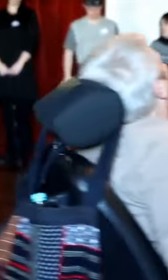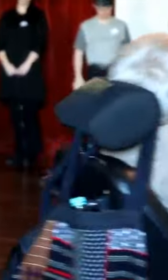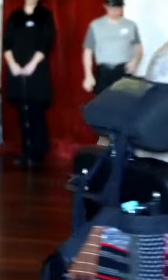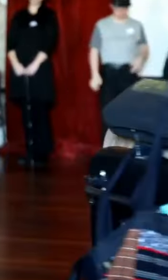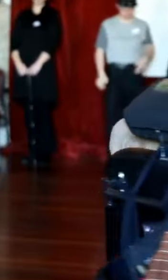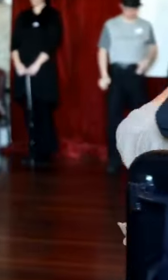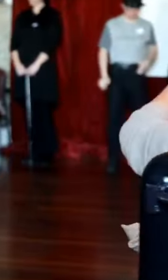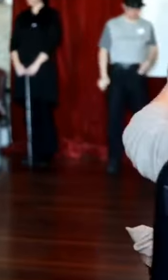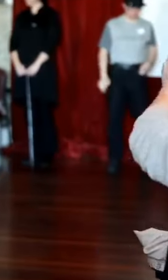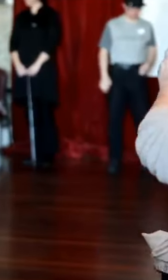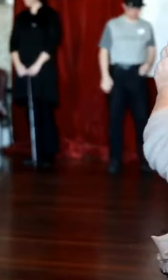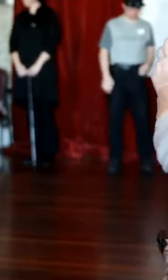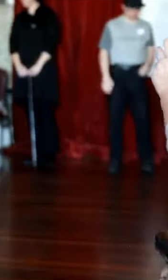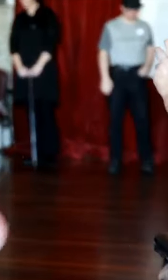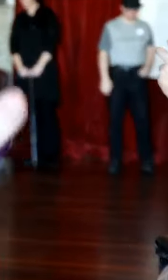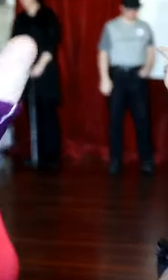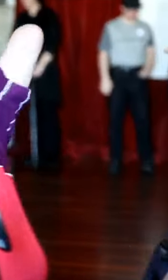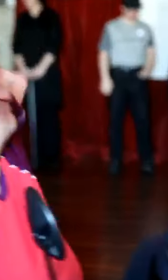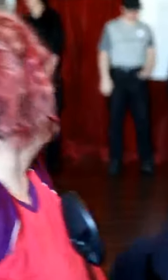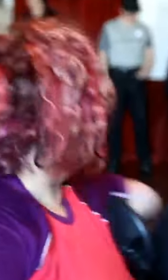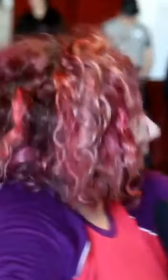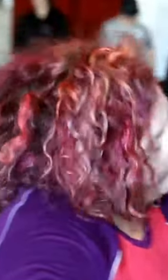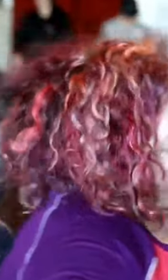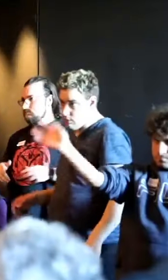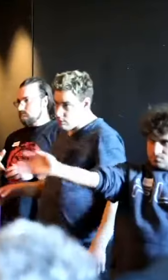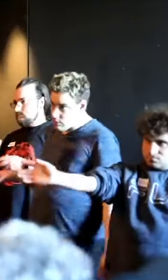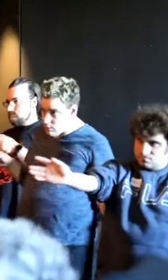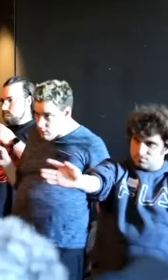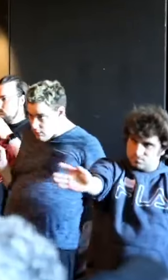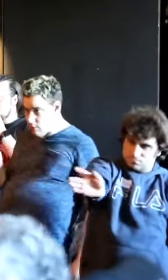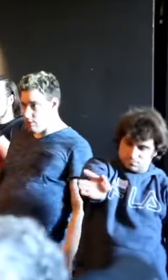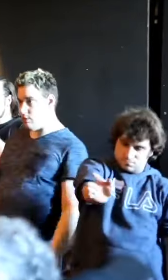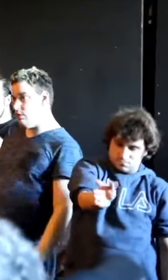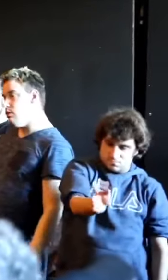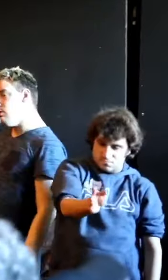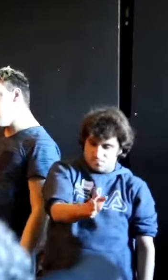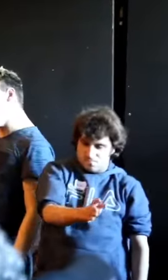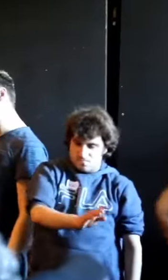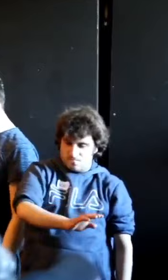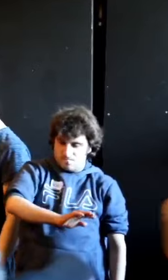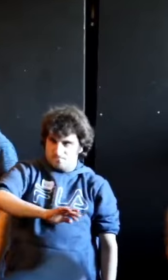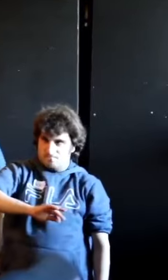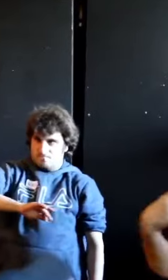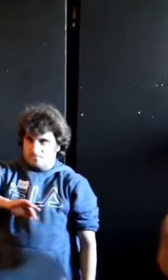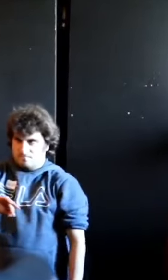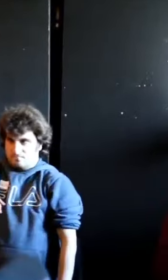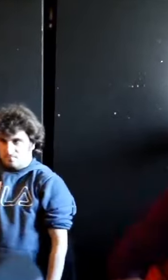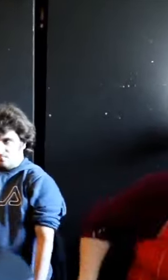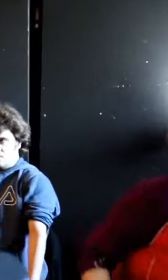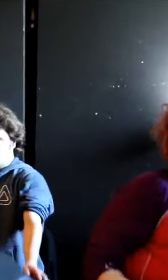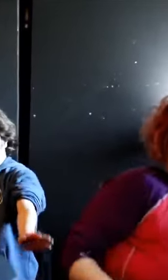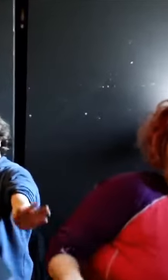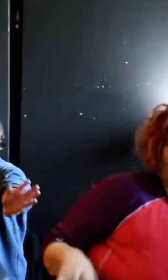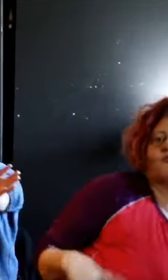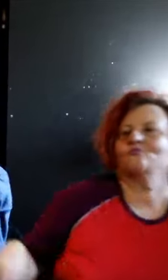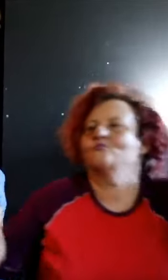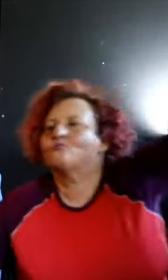Her work has also provided voice and strength to others. She has helped to develop a wellspring of talent in the kind of inclusive way